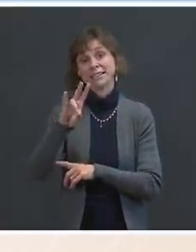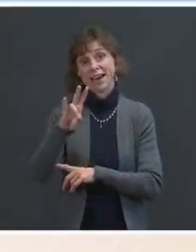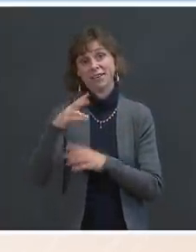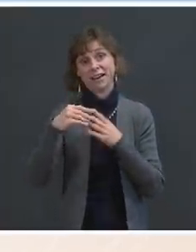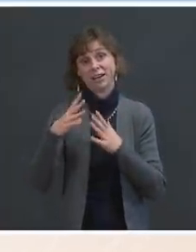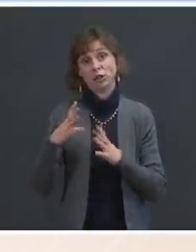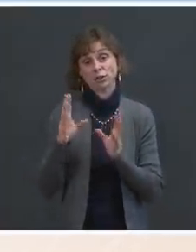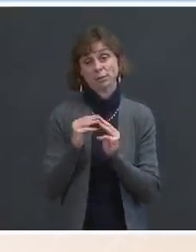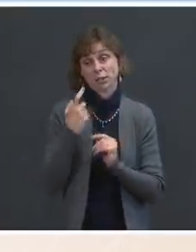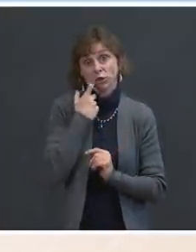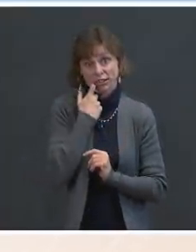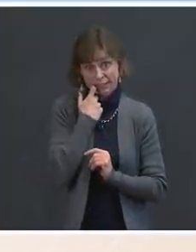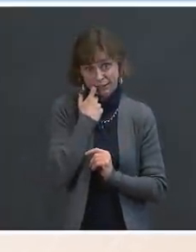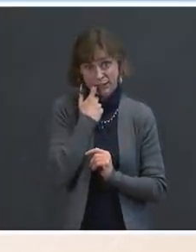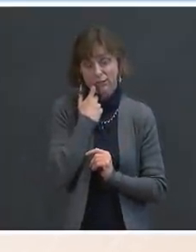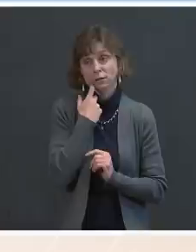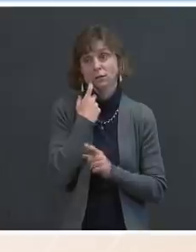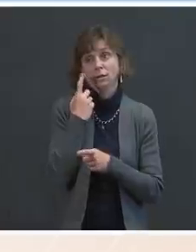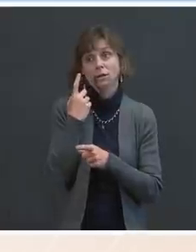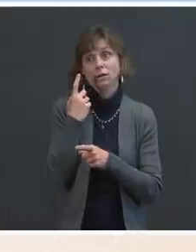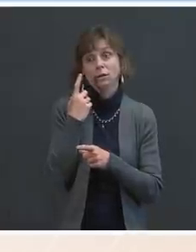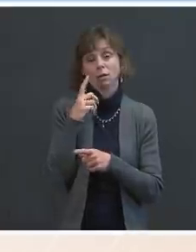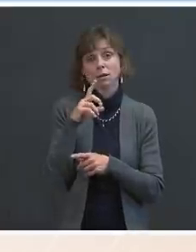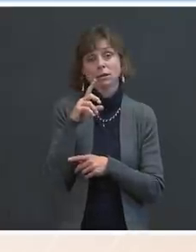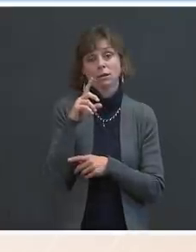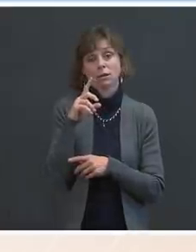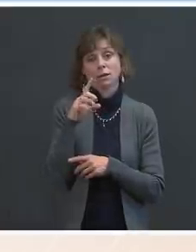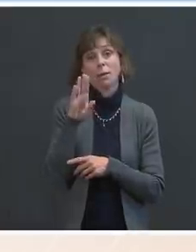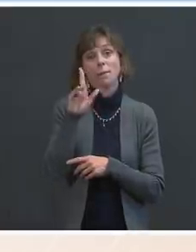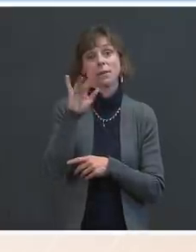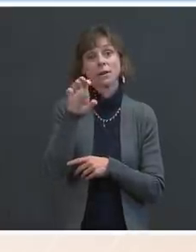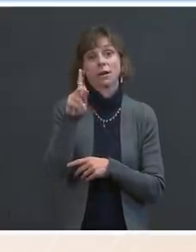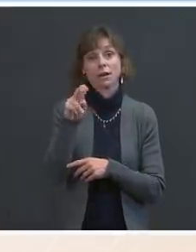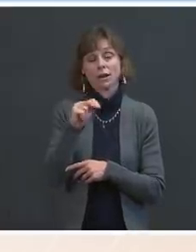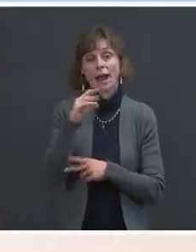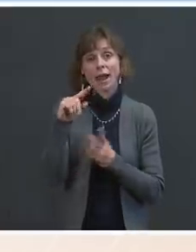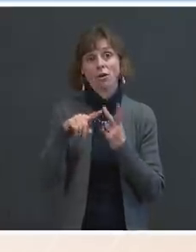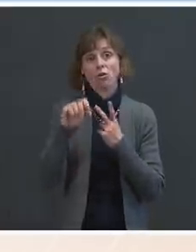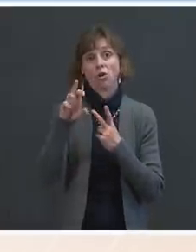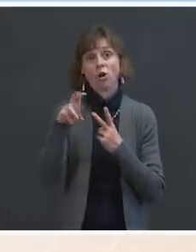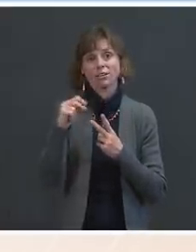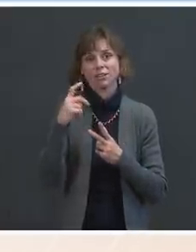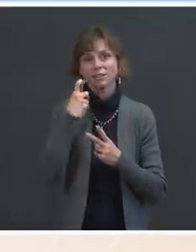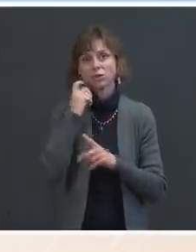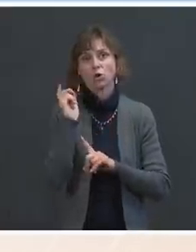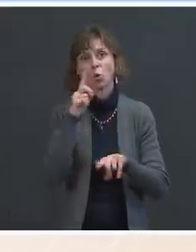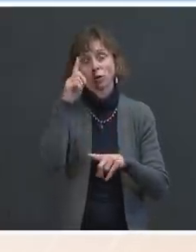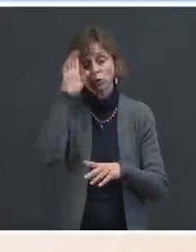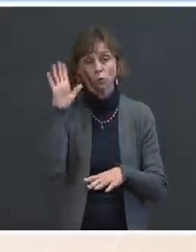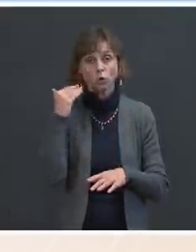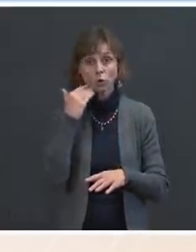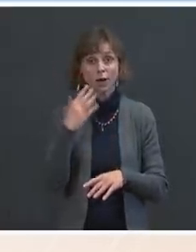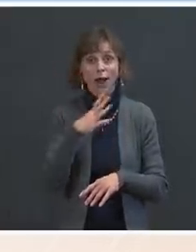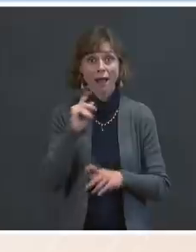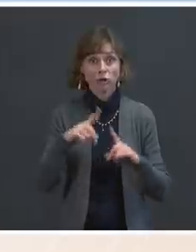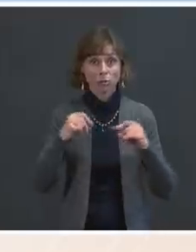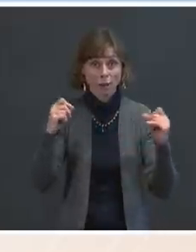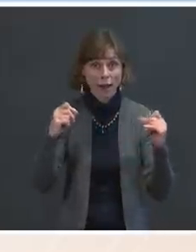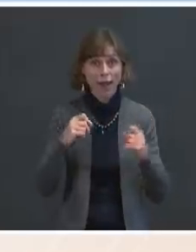Secretary Blinken and Secretary Austin's trip to Japan and Korea -- two of our closest regional allies; and National Security Advisor Sullivan's